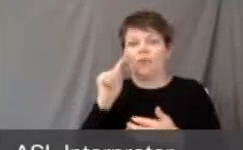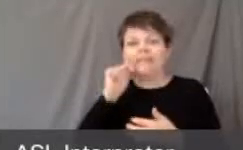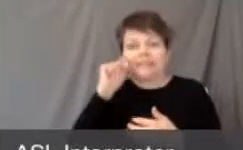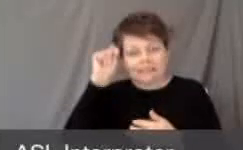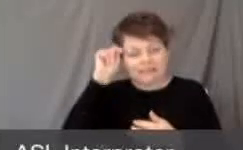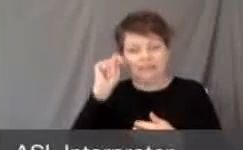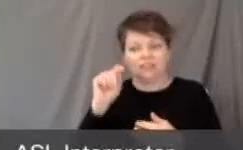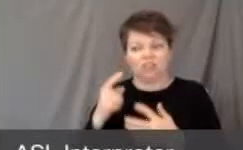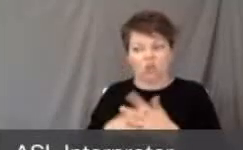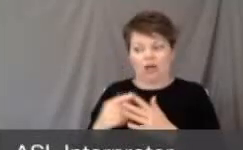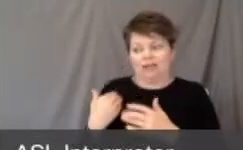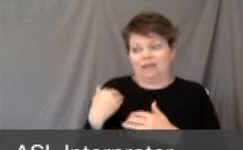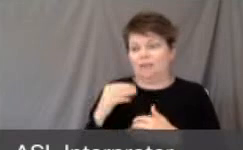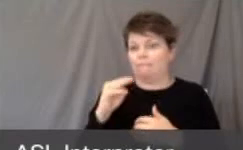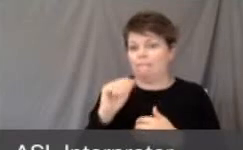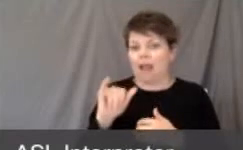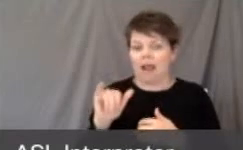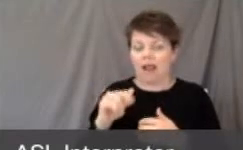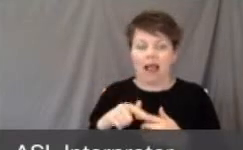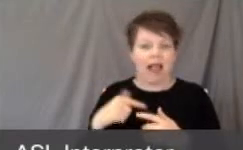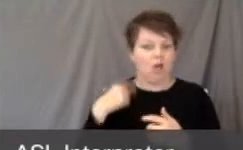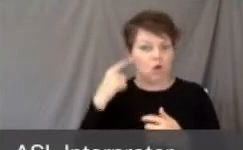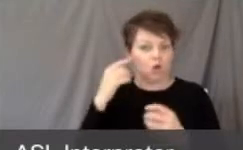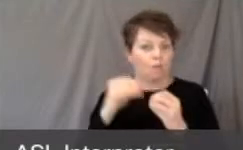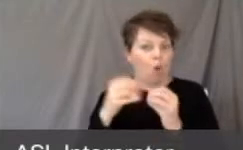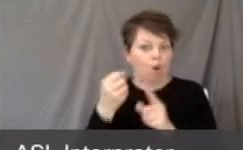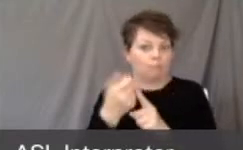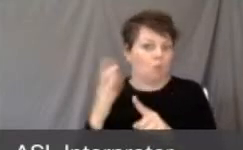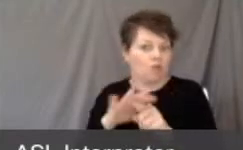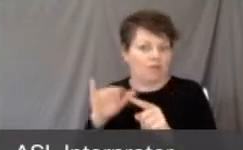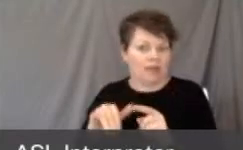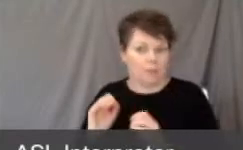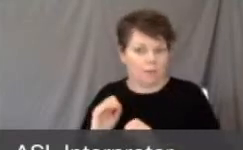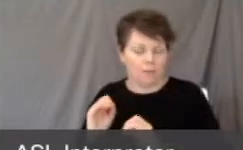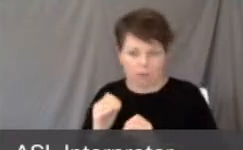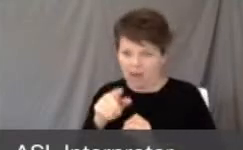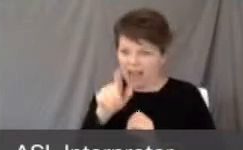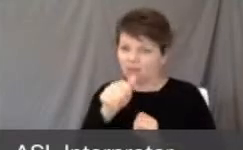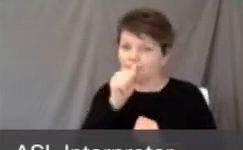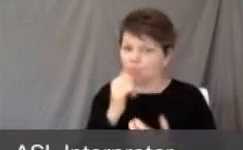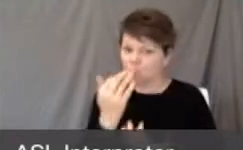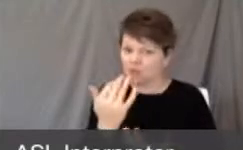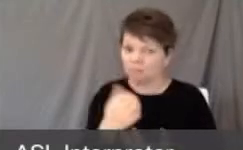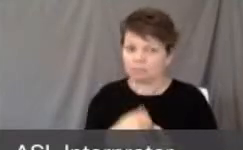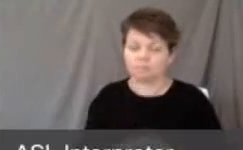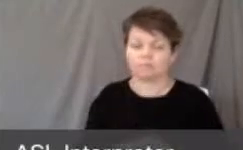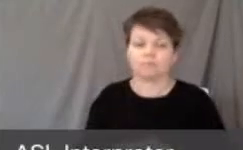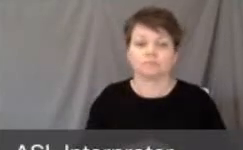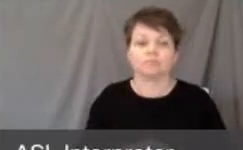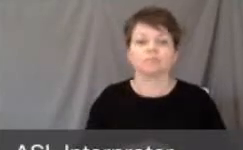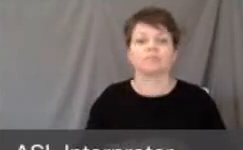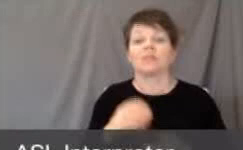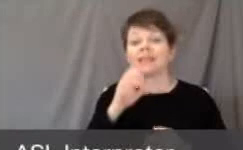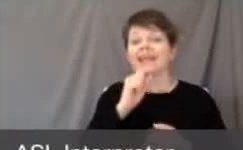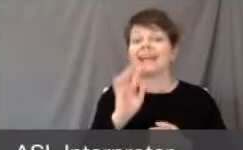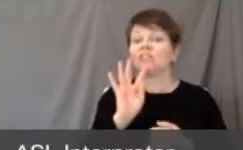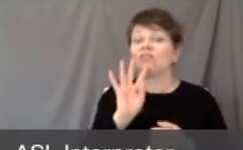so I have not heard anything about that yet. Vaccines for younger children ages four to six months,